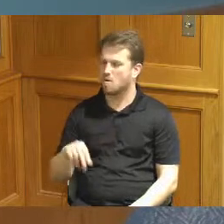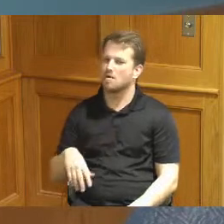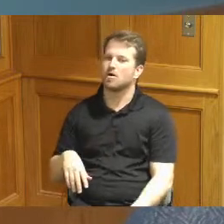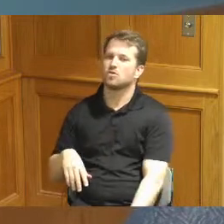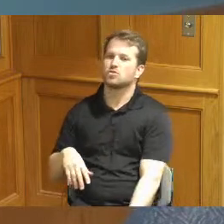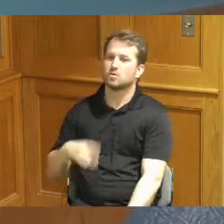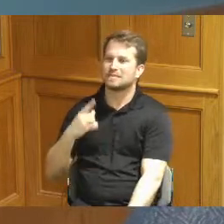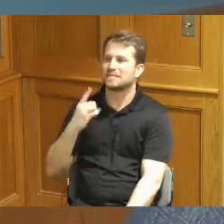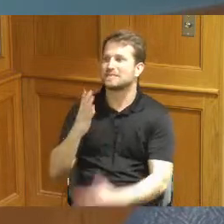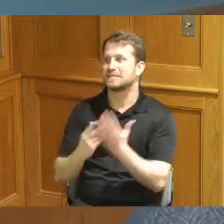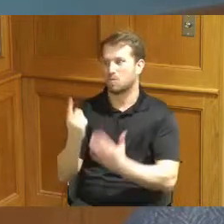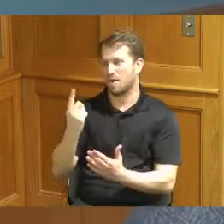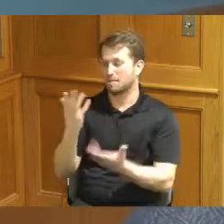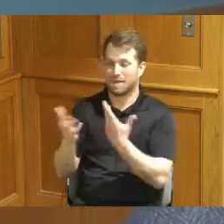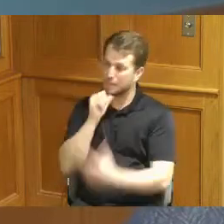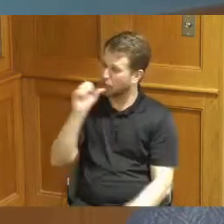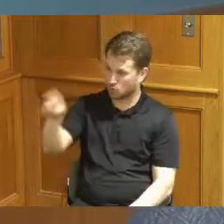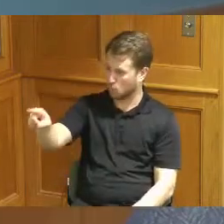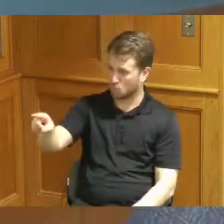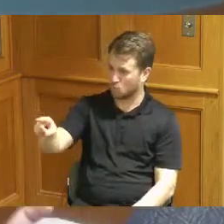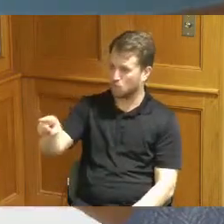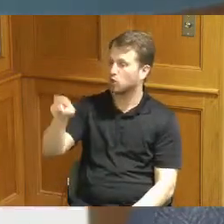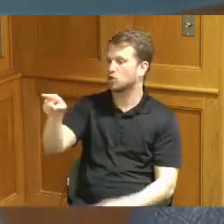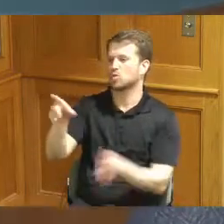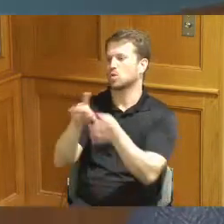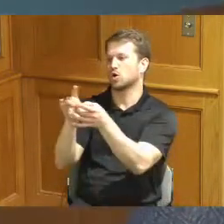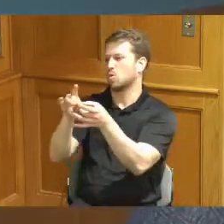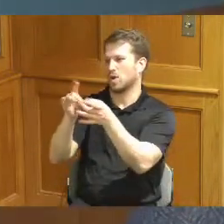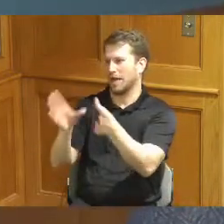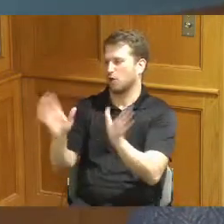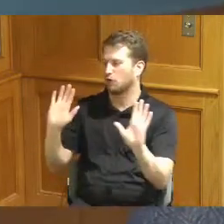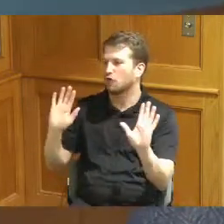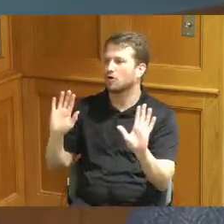to somebody it might not be you because you just coordinate but out of all these people we give